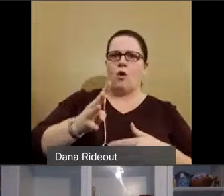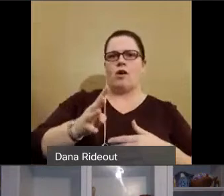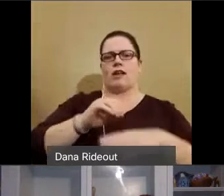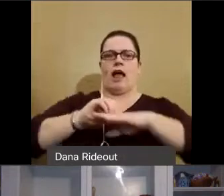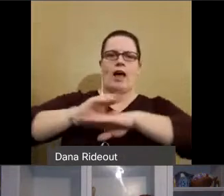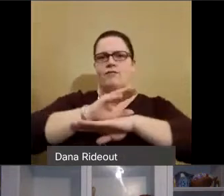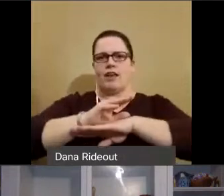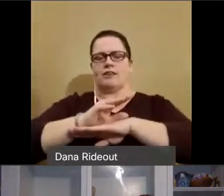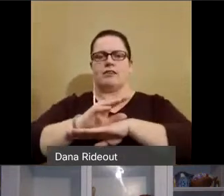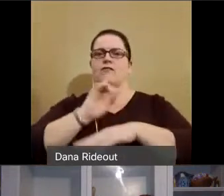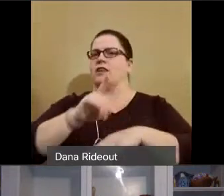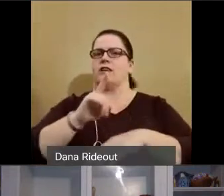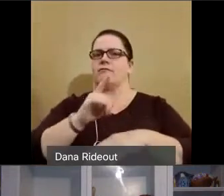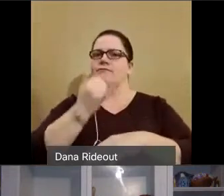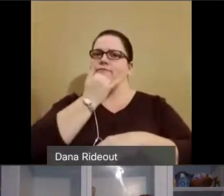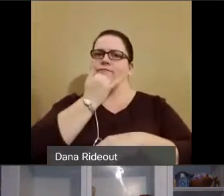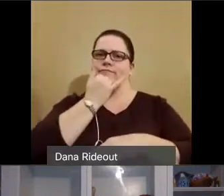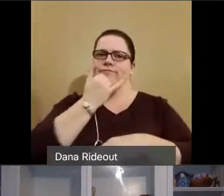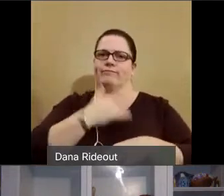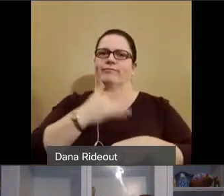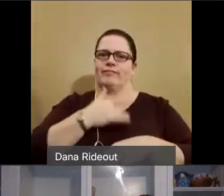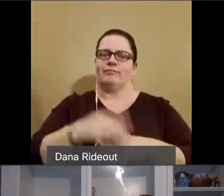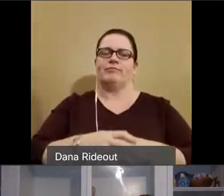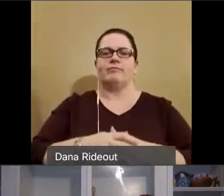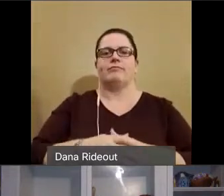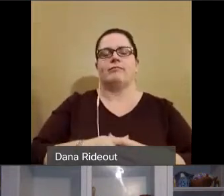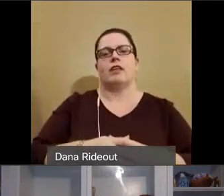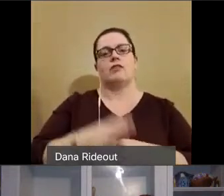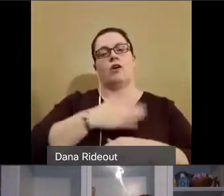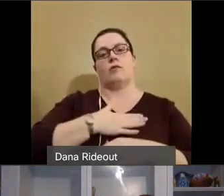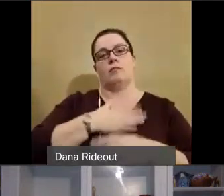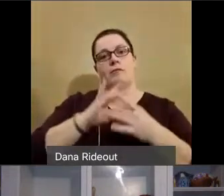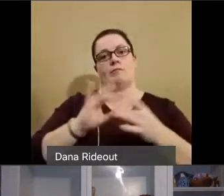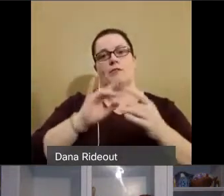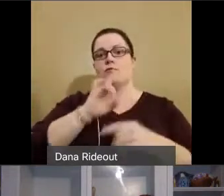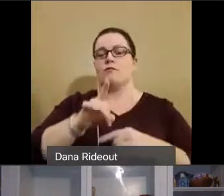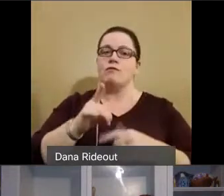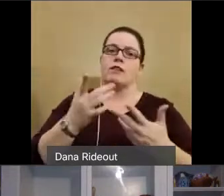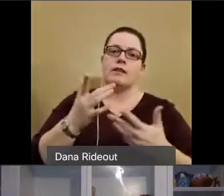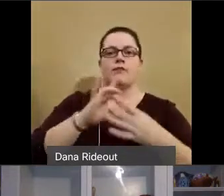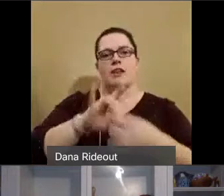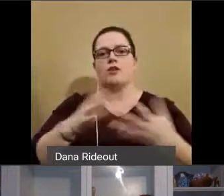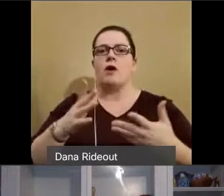Wrong, um, so my remarks are kind of taken in the spirit of Sarah.